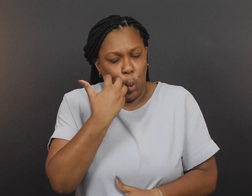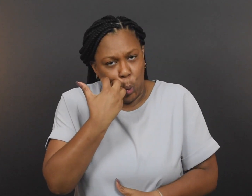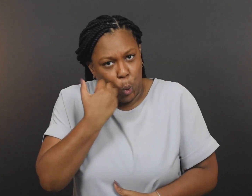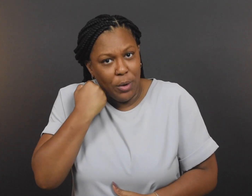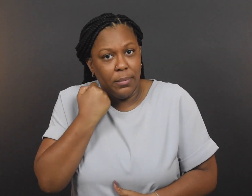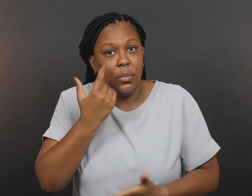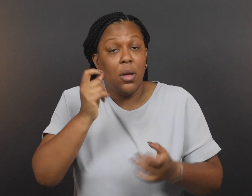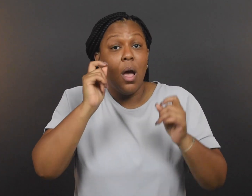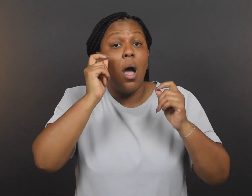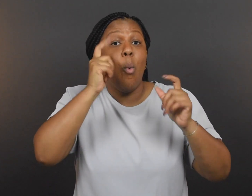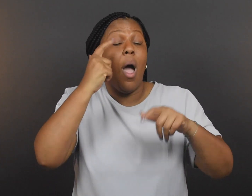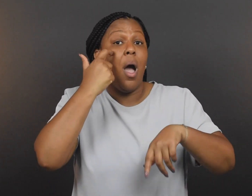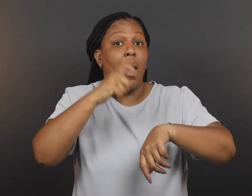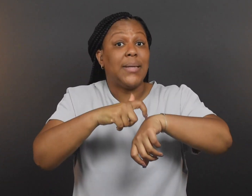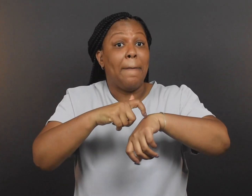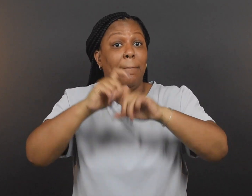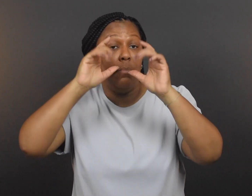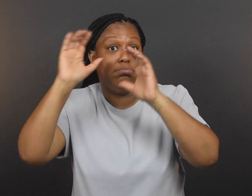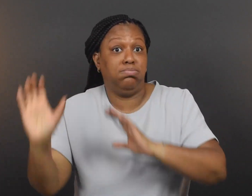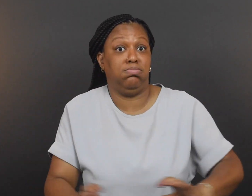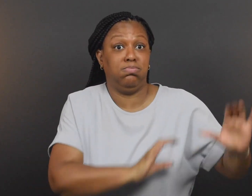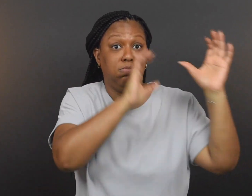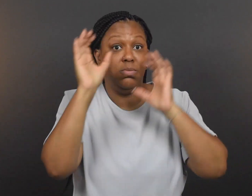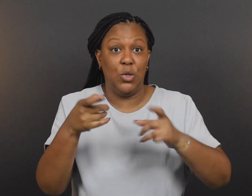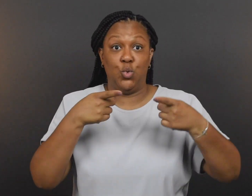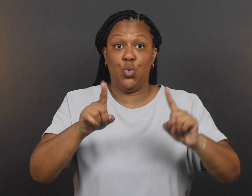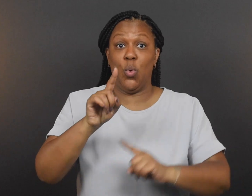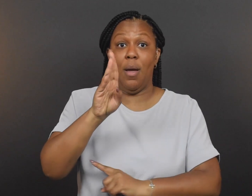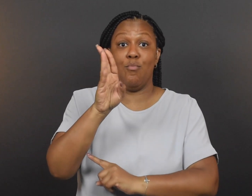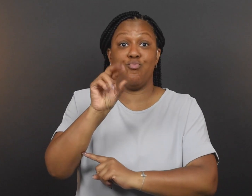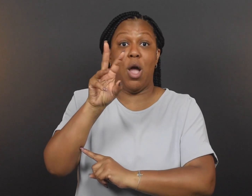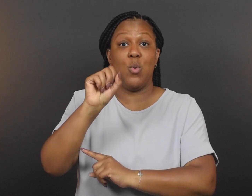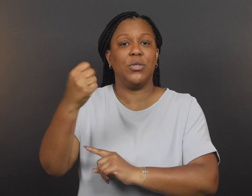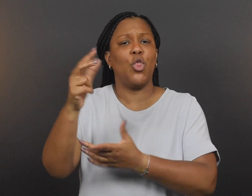The work consumed most waking hours during Brown’s three-week deployment.